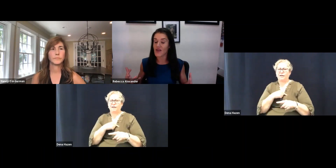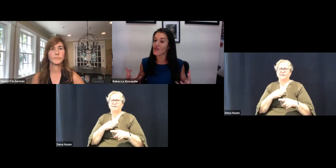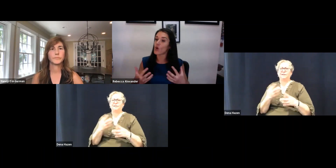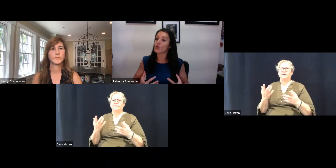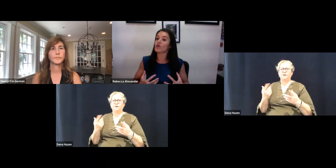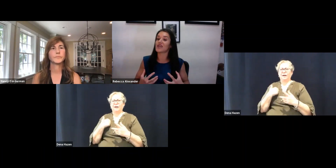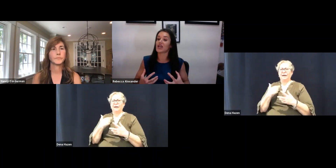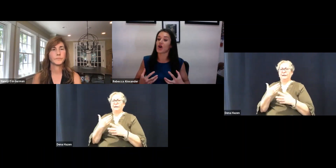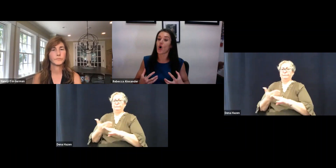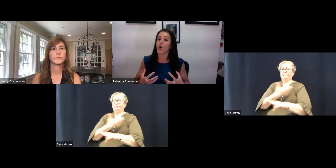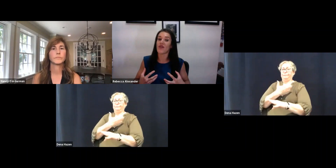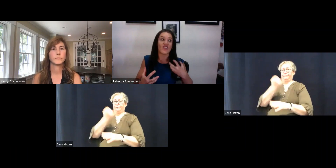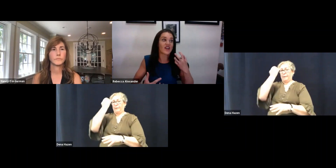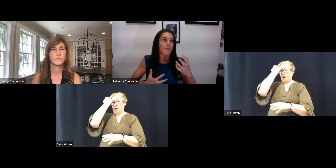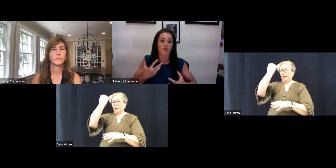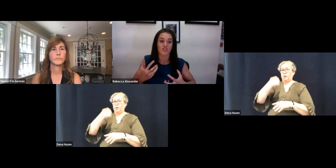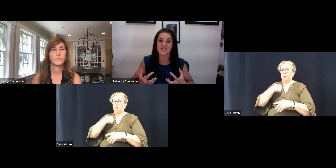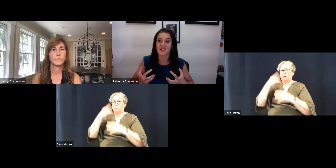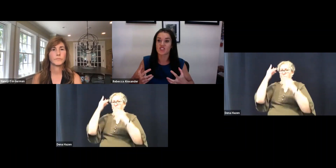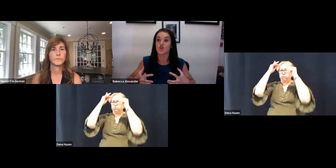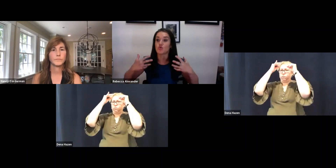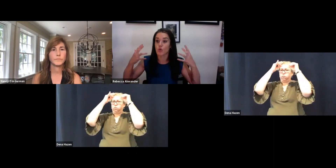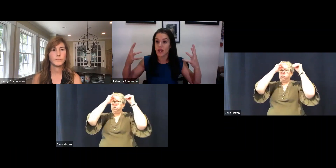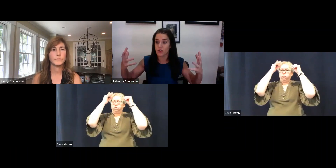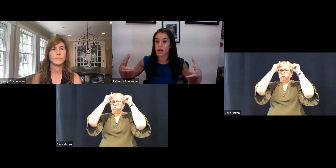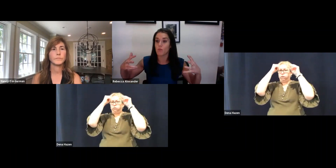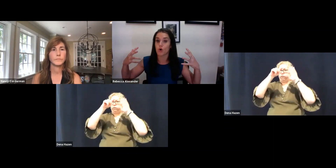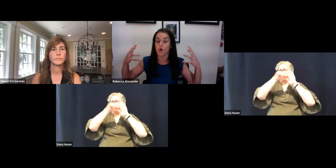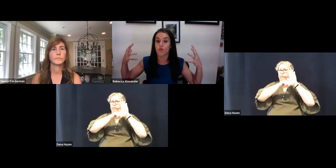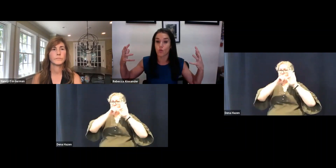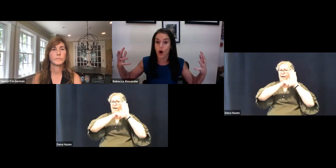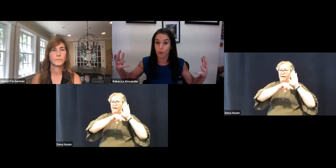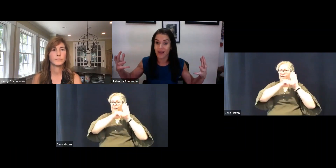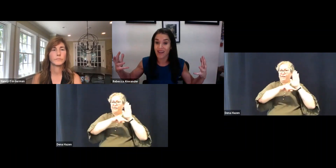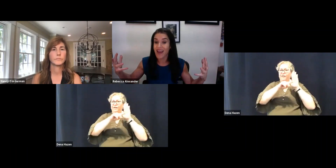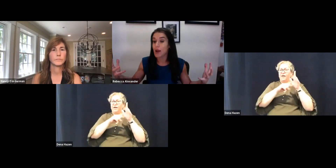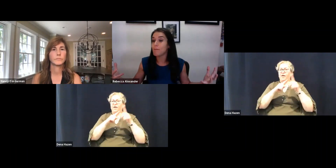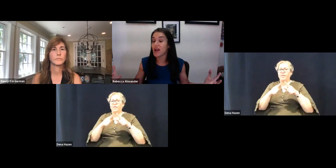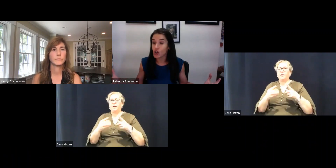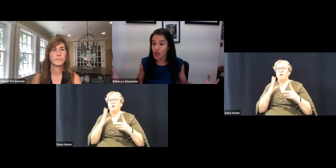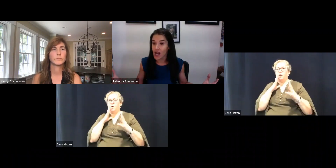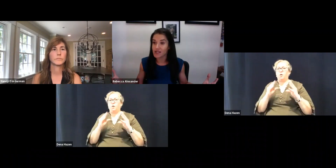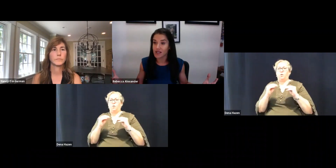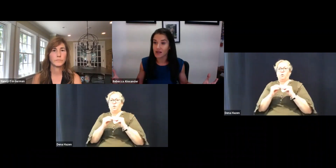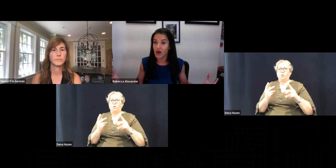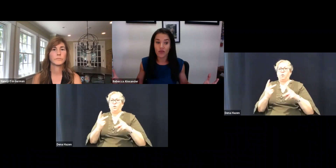And then the more we sit at home and think about these things, the greater and more overwhelming and paralyzing